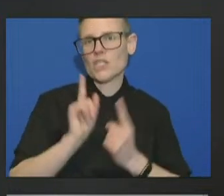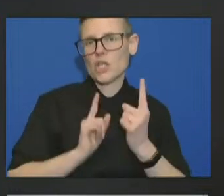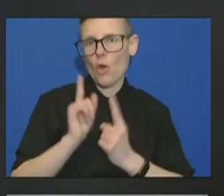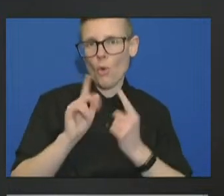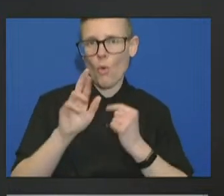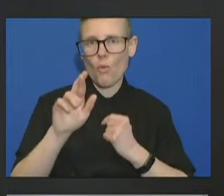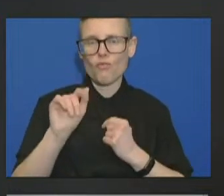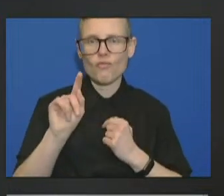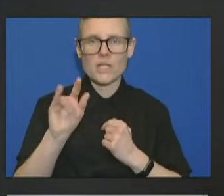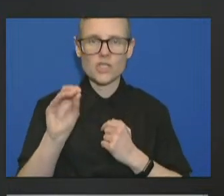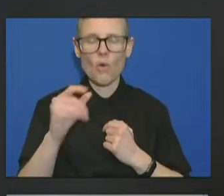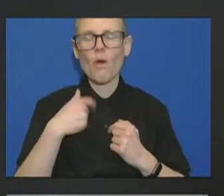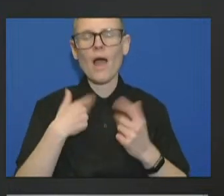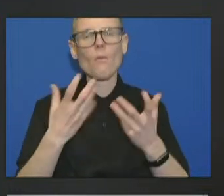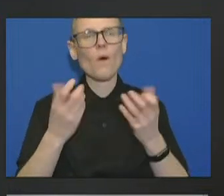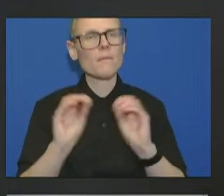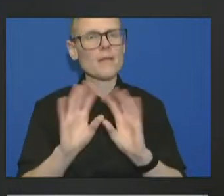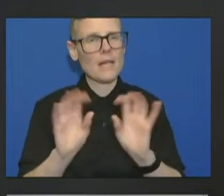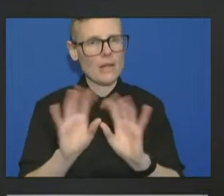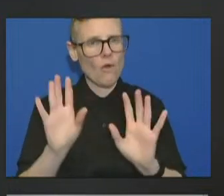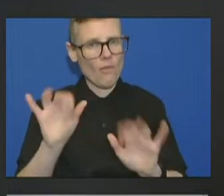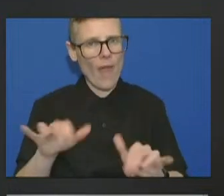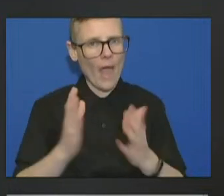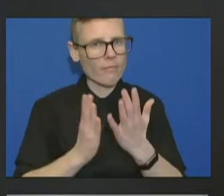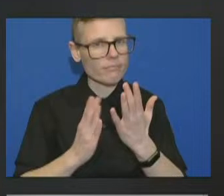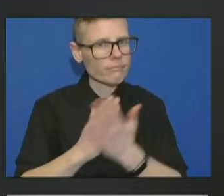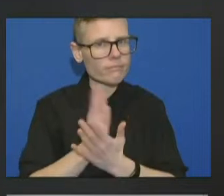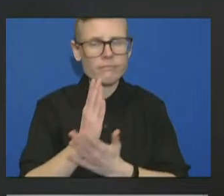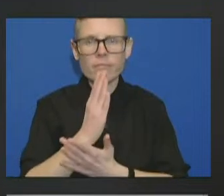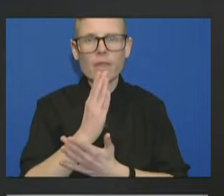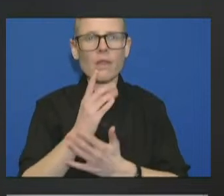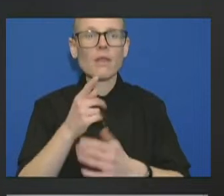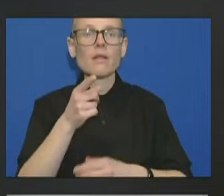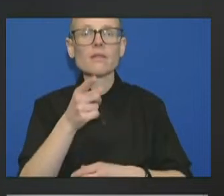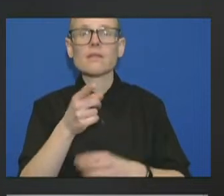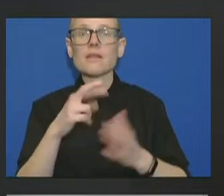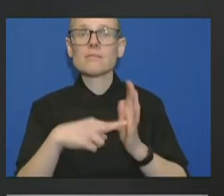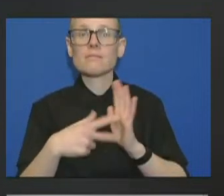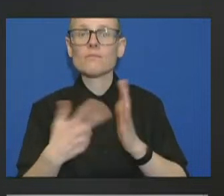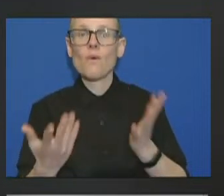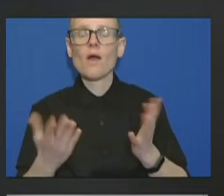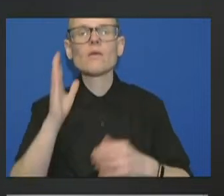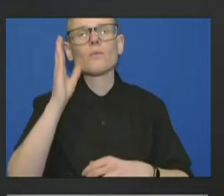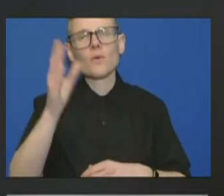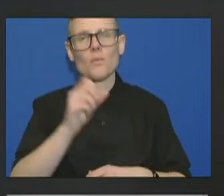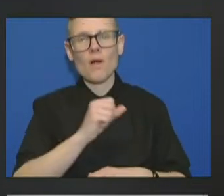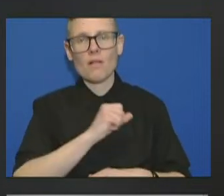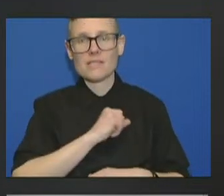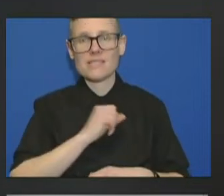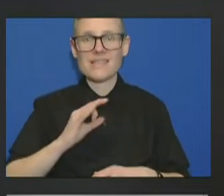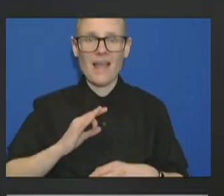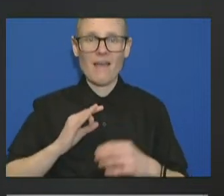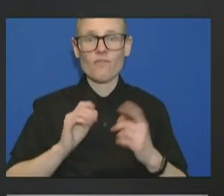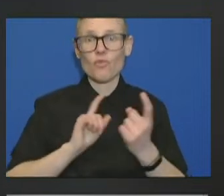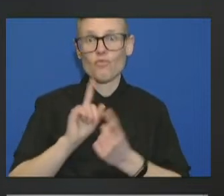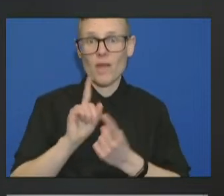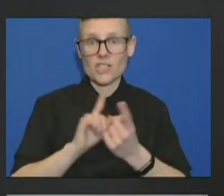improve our our staffing ratios. I want to be very transparent in saying that, but what this will